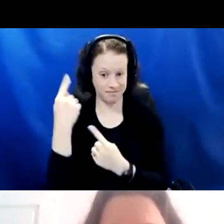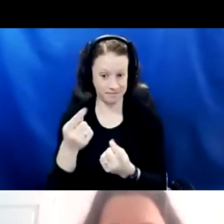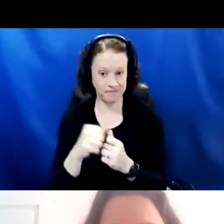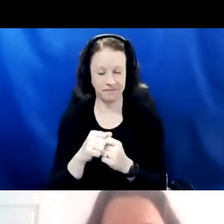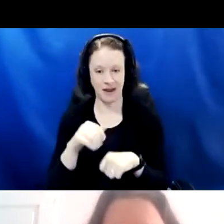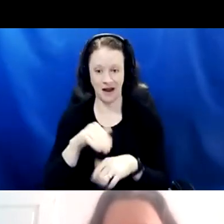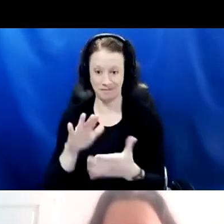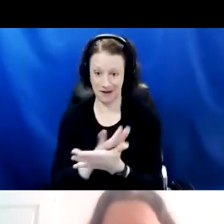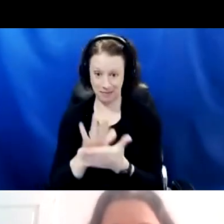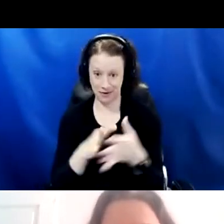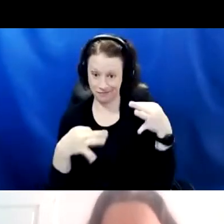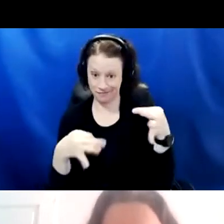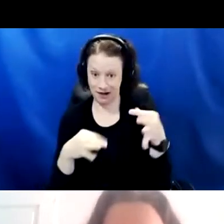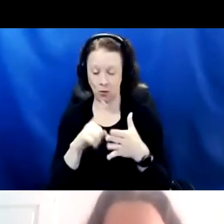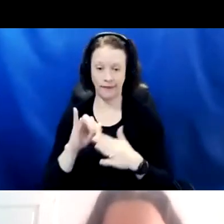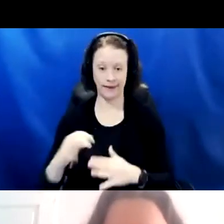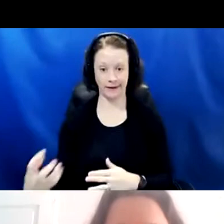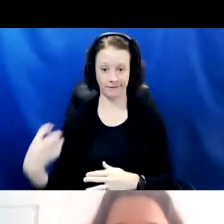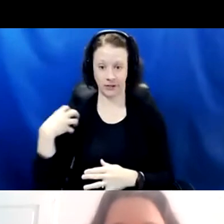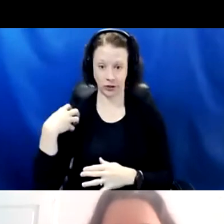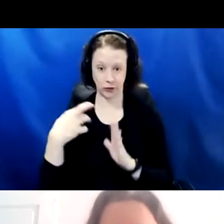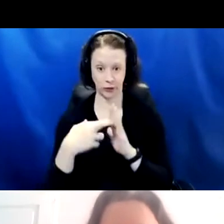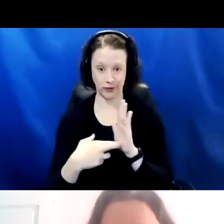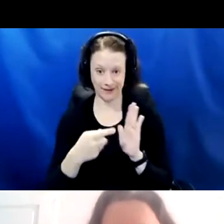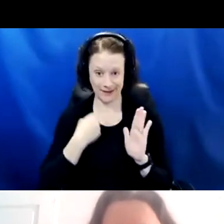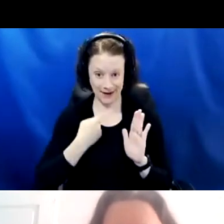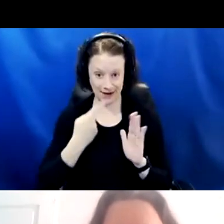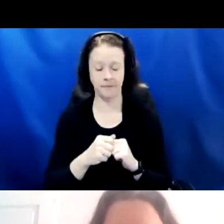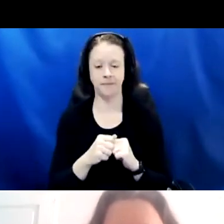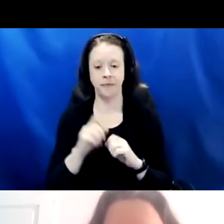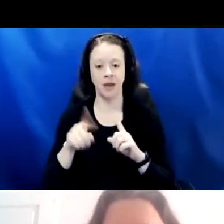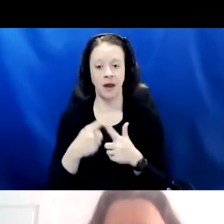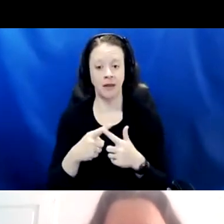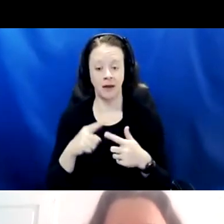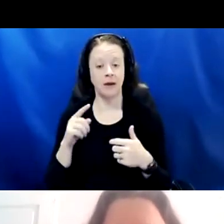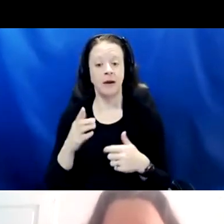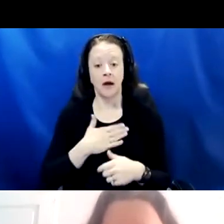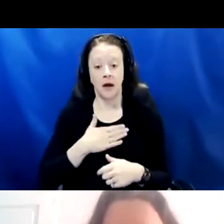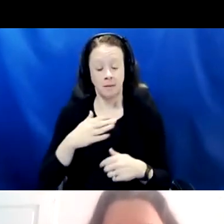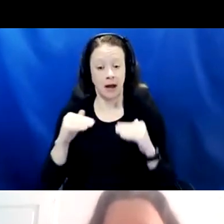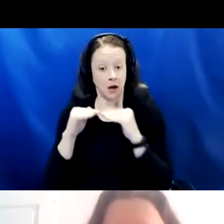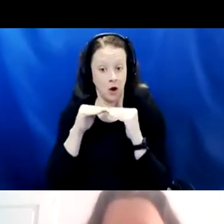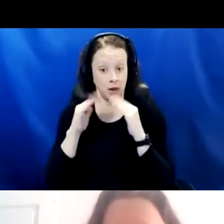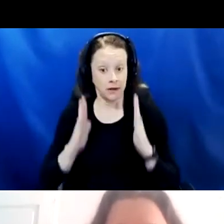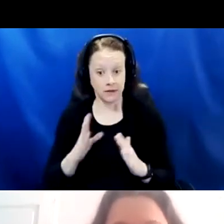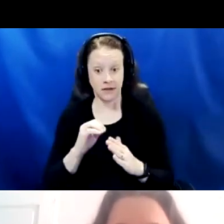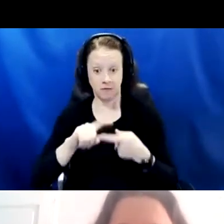what are the official rules, and then my colleagues and friends, Brandie and Russell will have